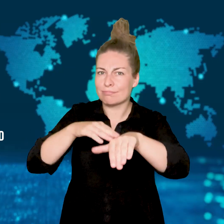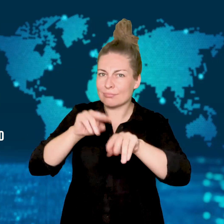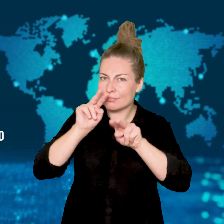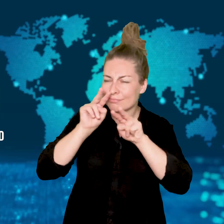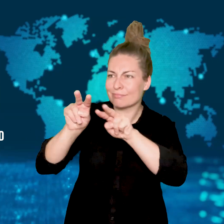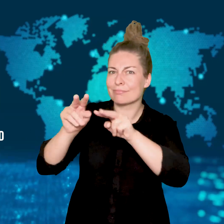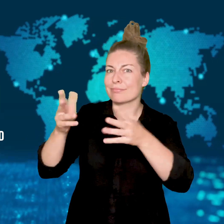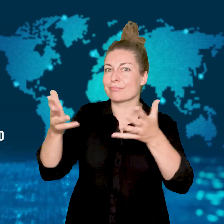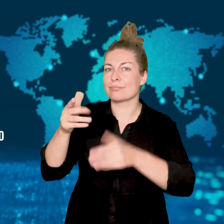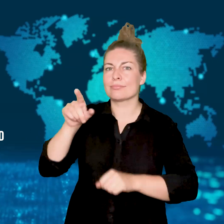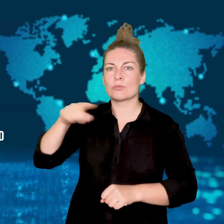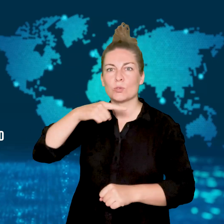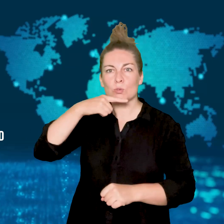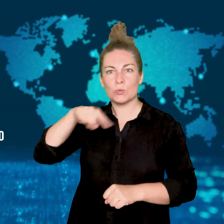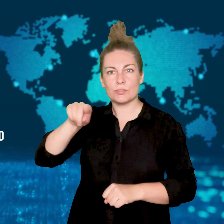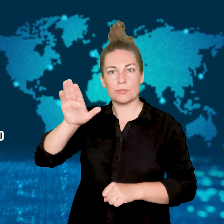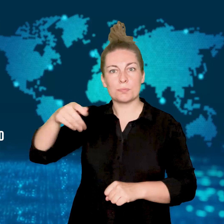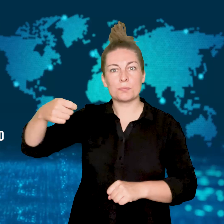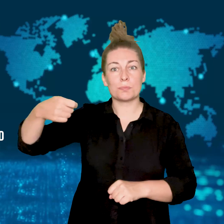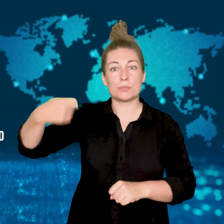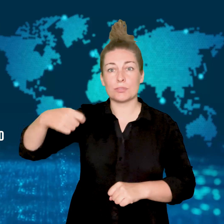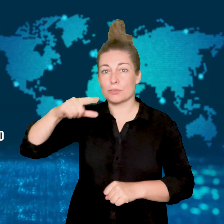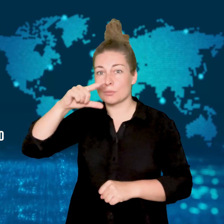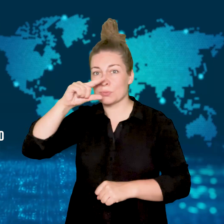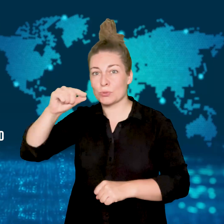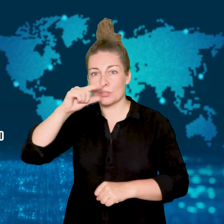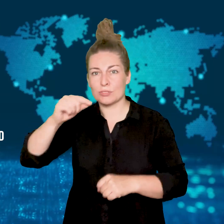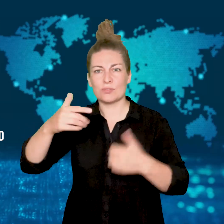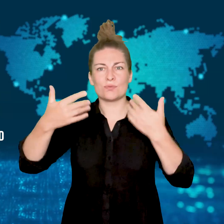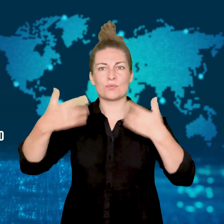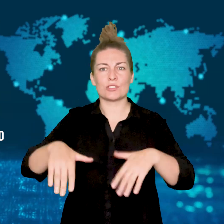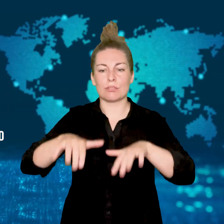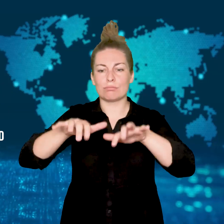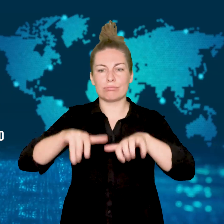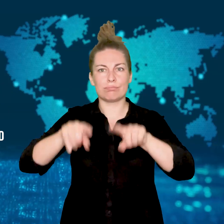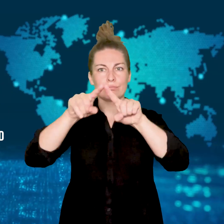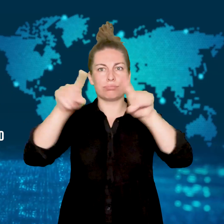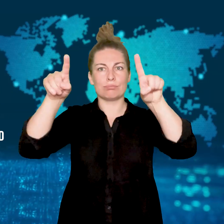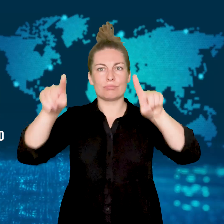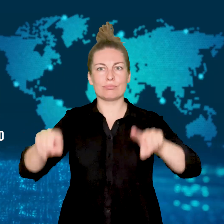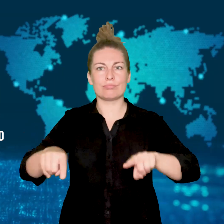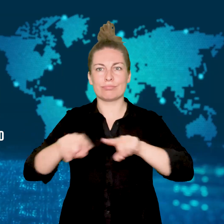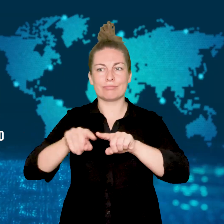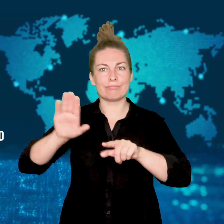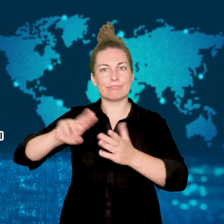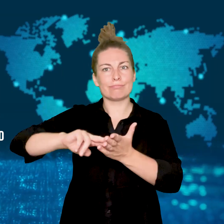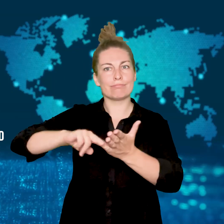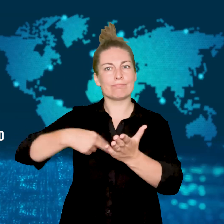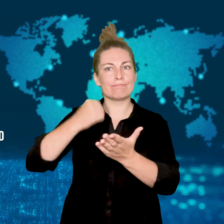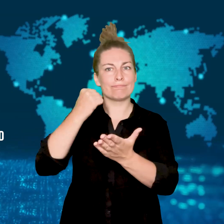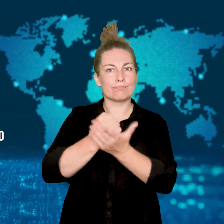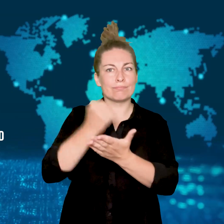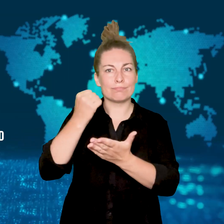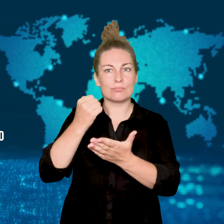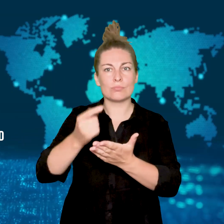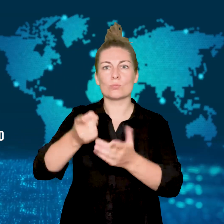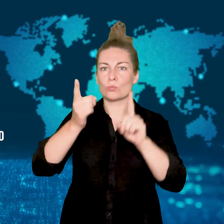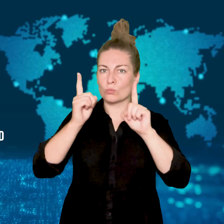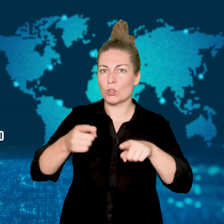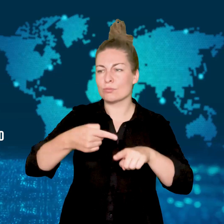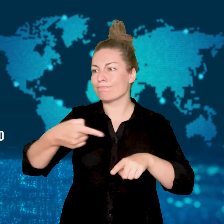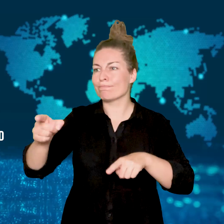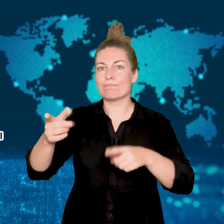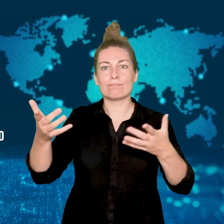increase its numbers.